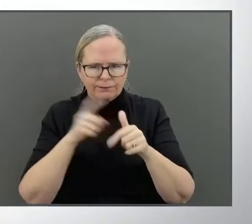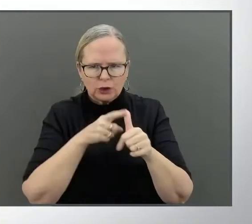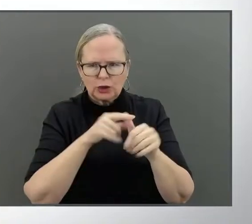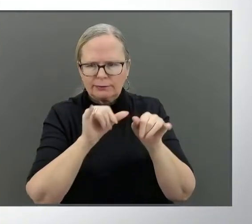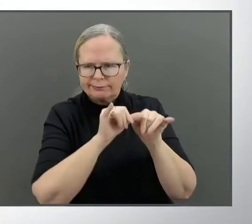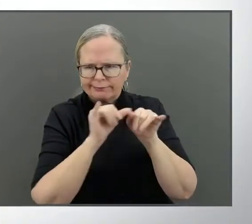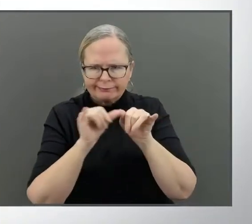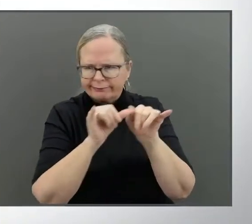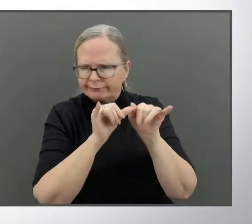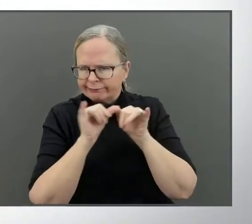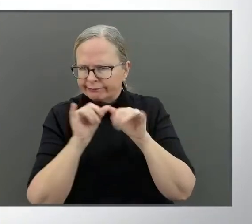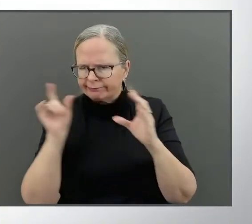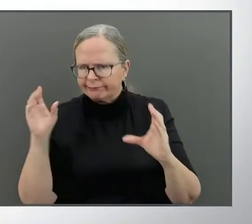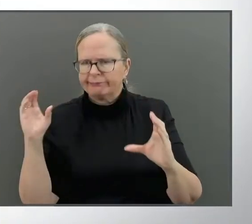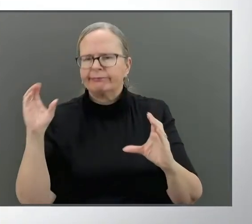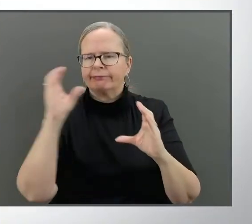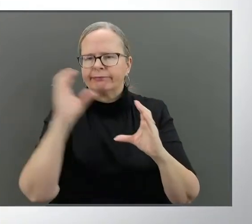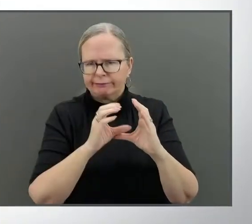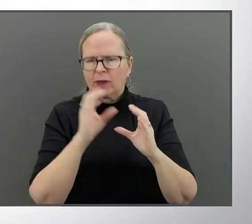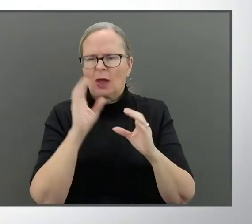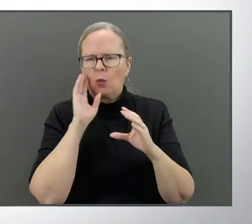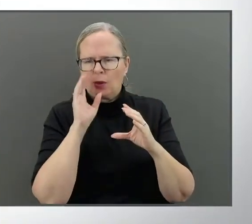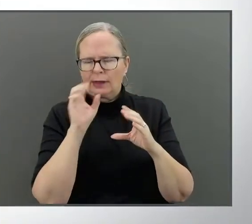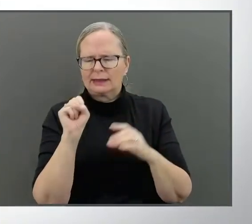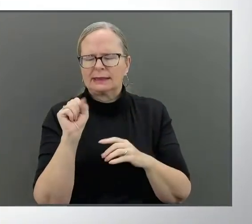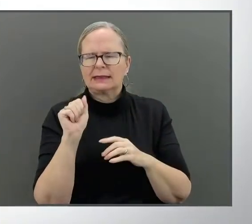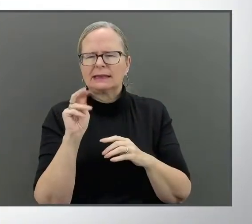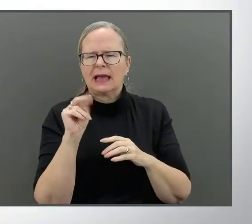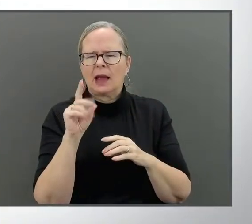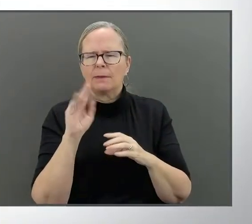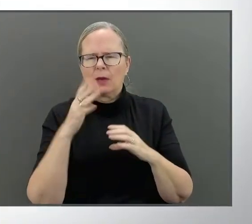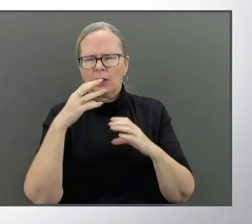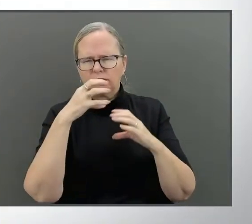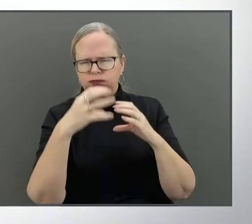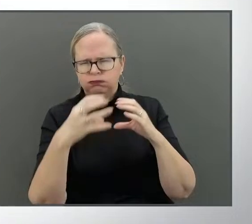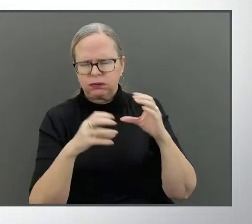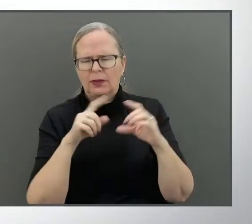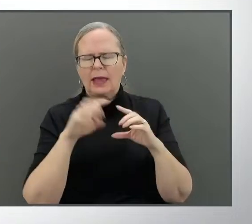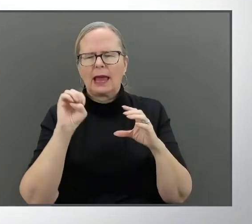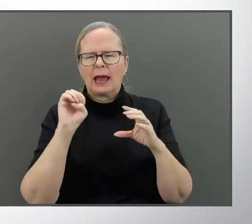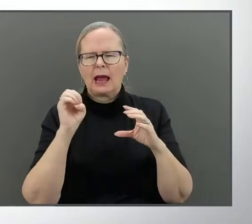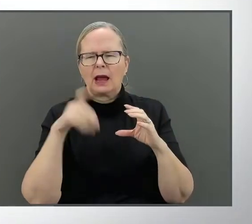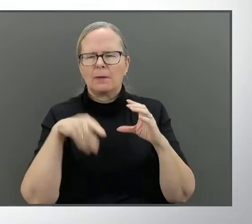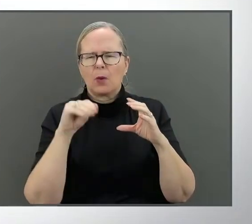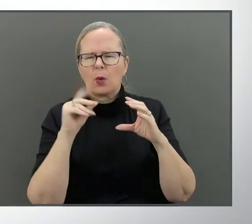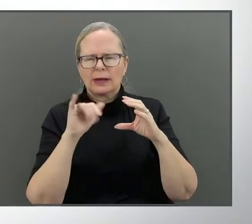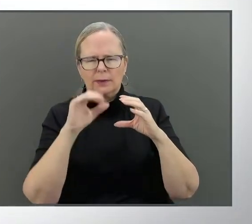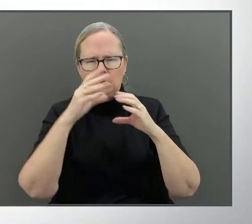applying the epoxy coating we sourc this pipe from the San Diego Water Authority as they are